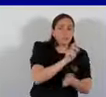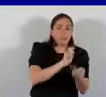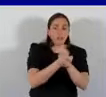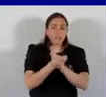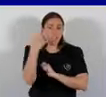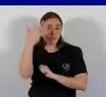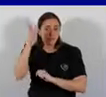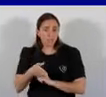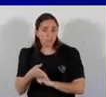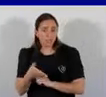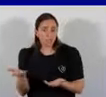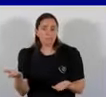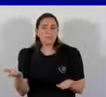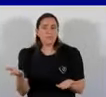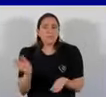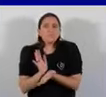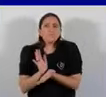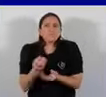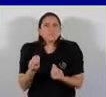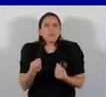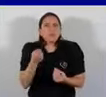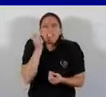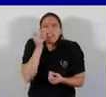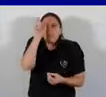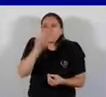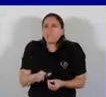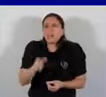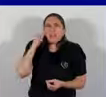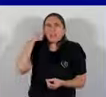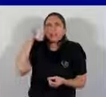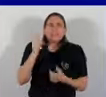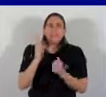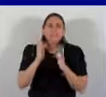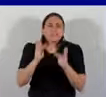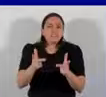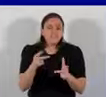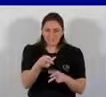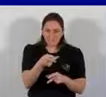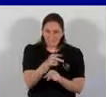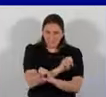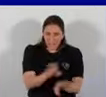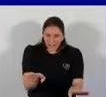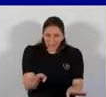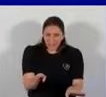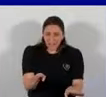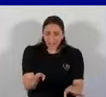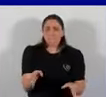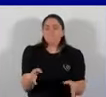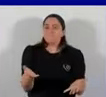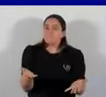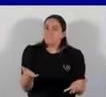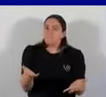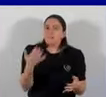A number of extreme poor people went from 95% to 5% We would think that what it is linked to is bad